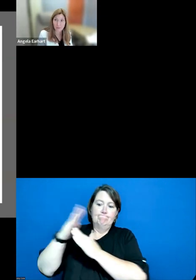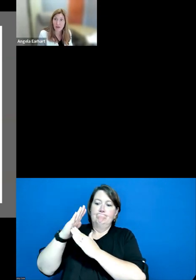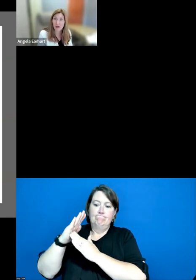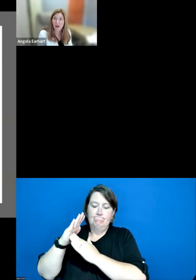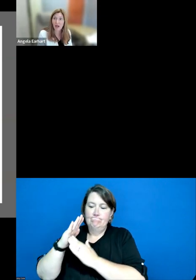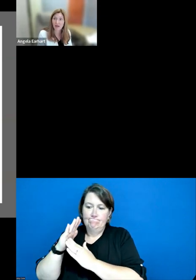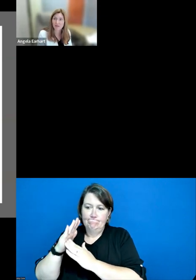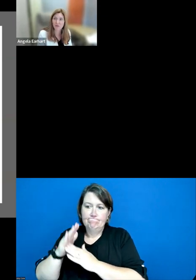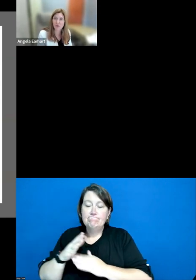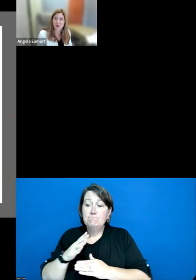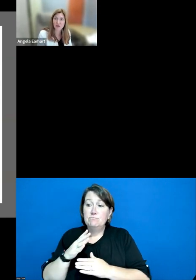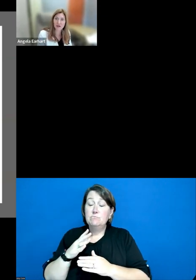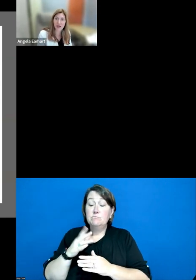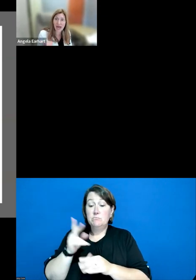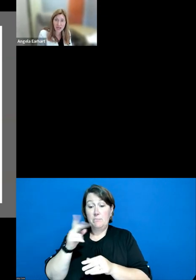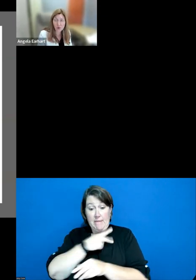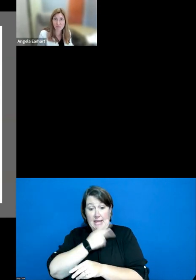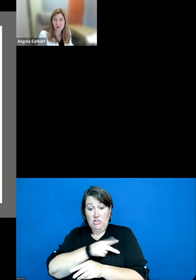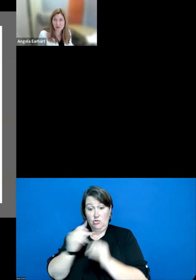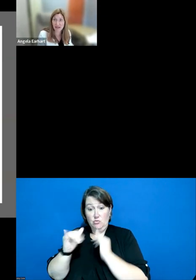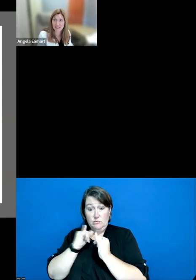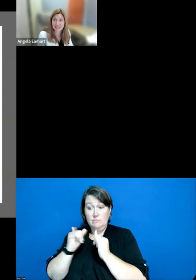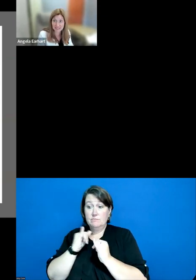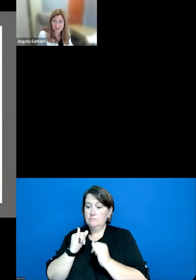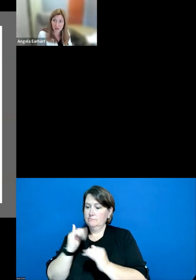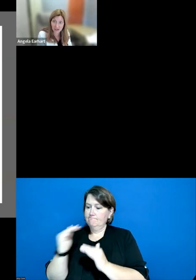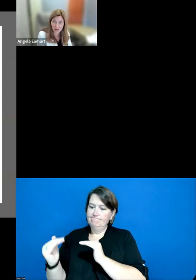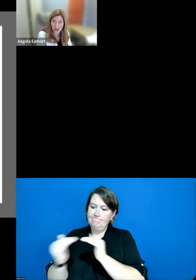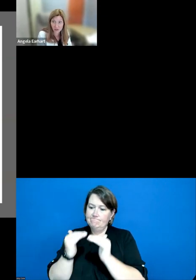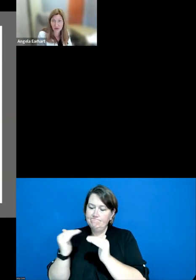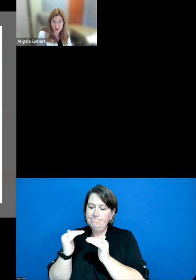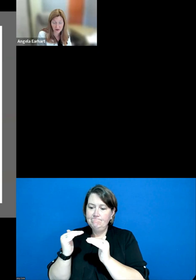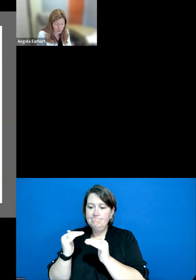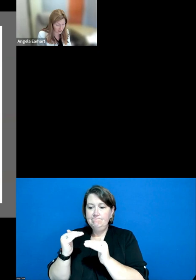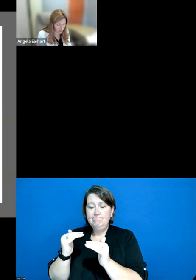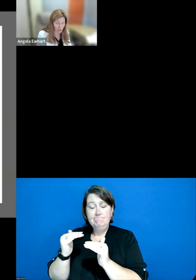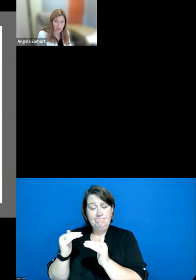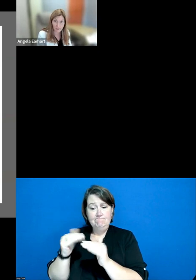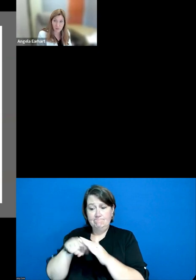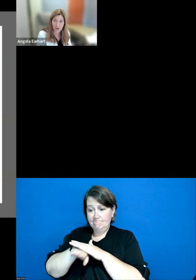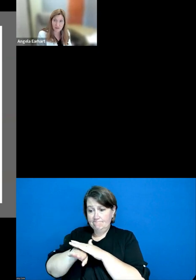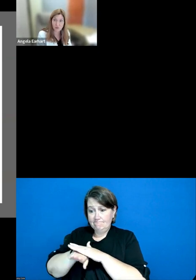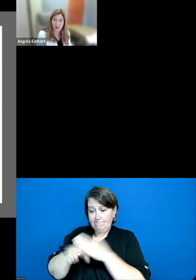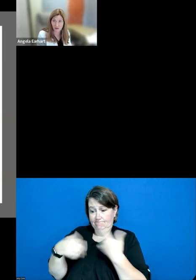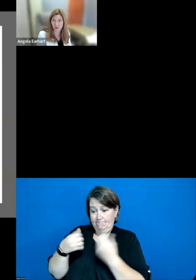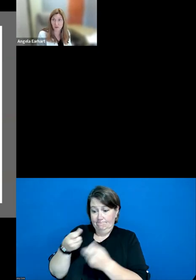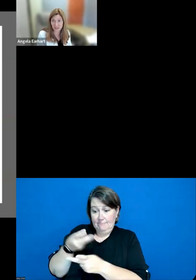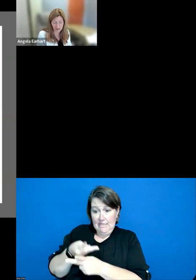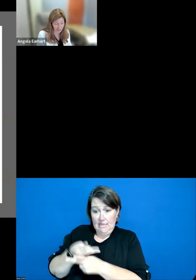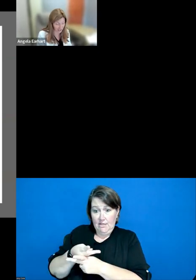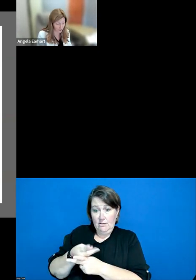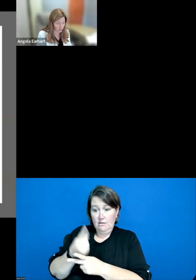And for equitable and accessible healthcare is one of the facilitators,